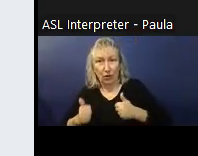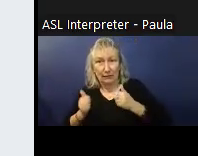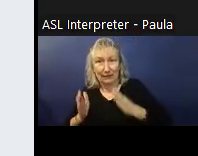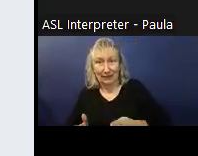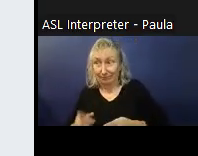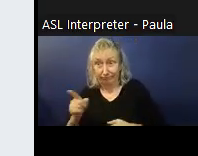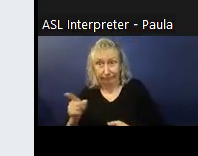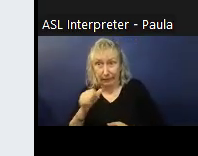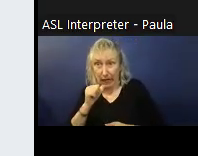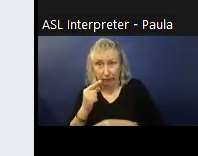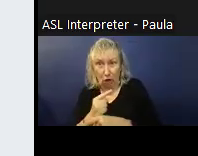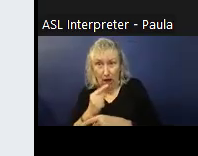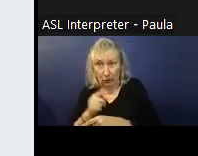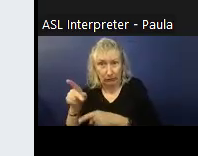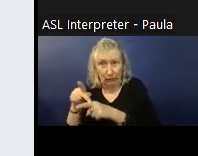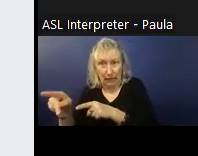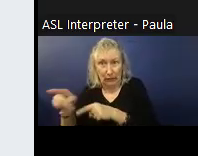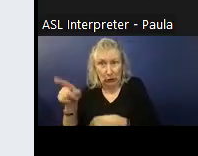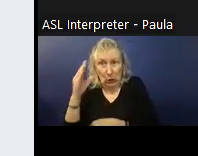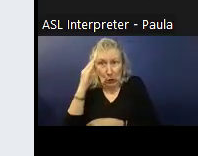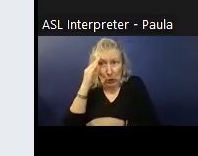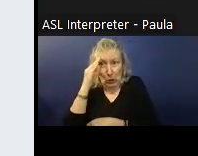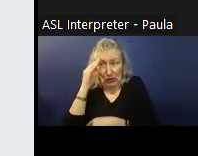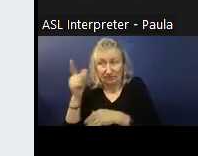It fell within an APS investigatory authority.